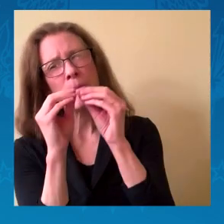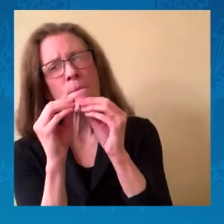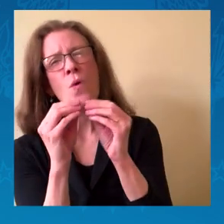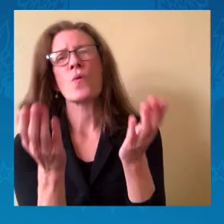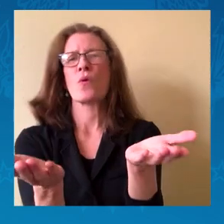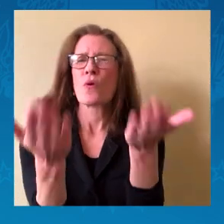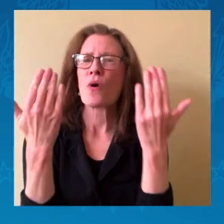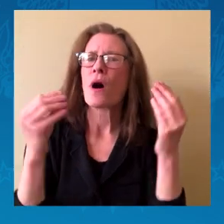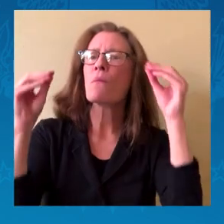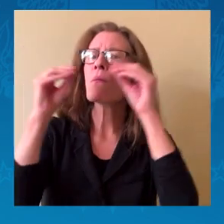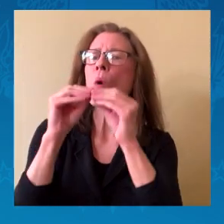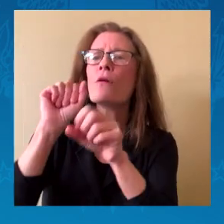The Vice President: Thank you.